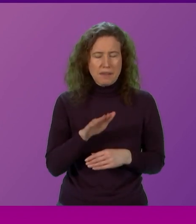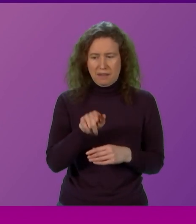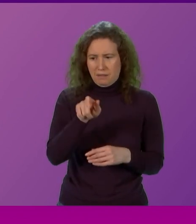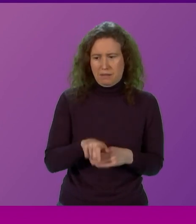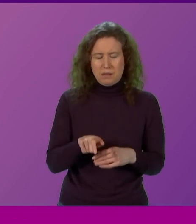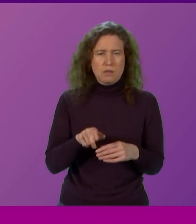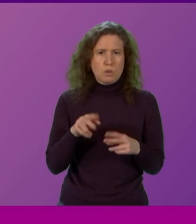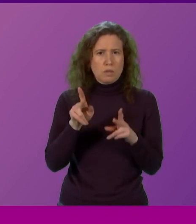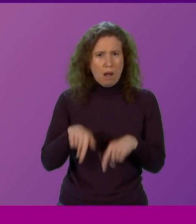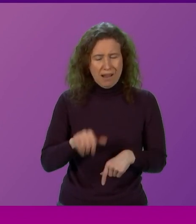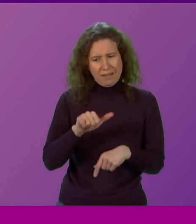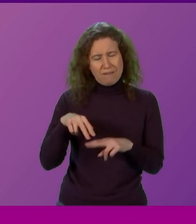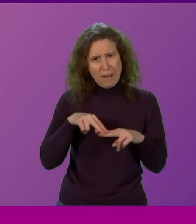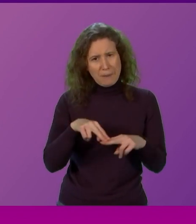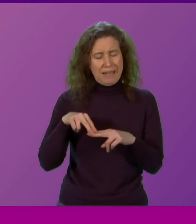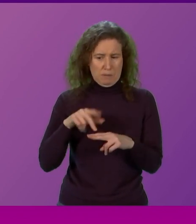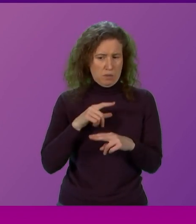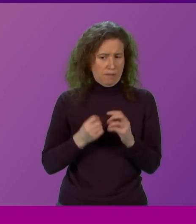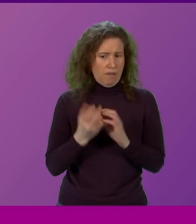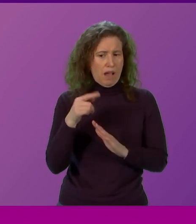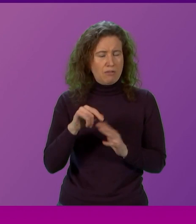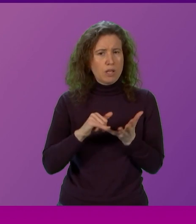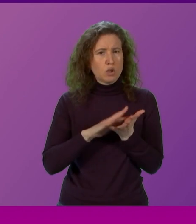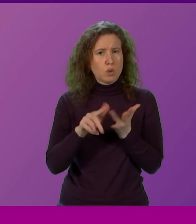following the fire at the Shore Recycling plant in Perth.